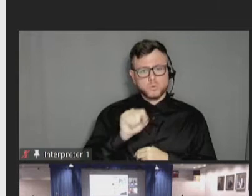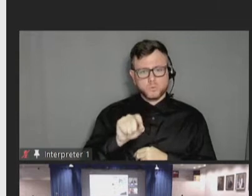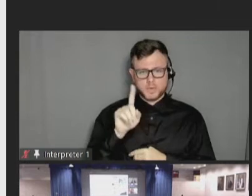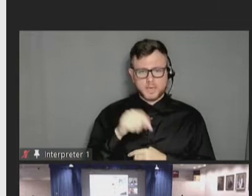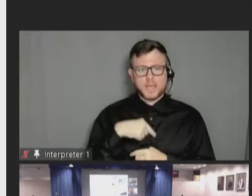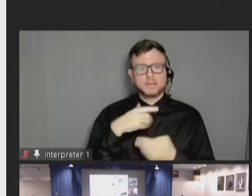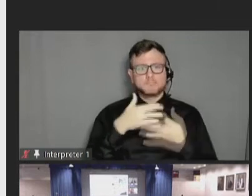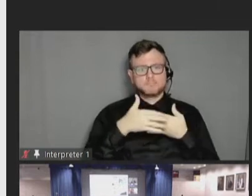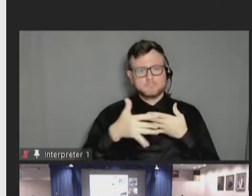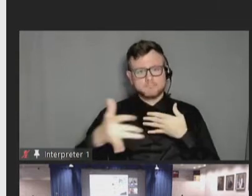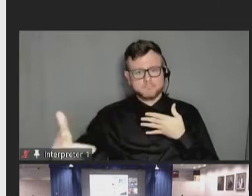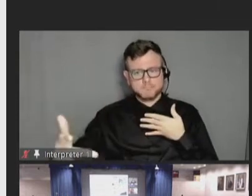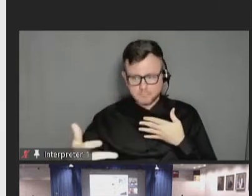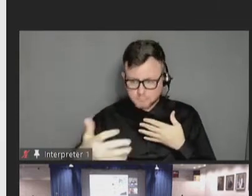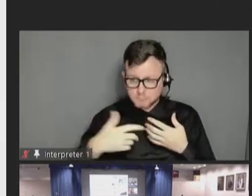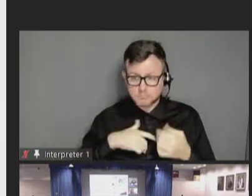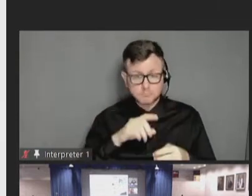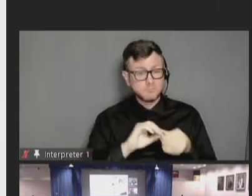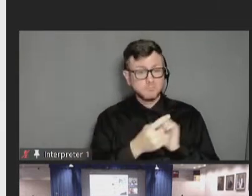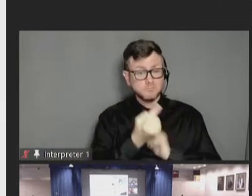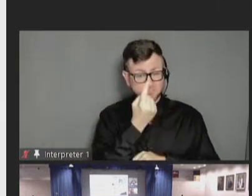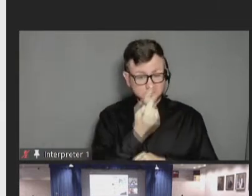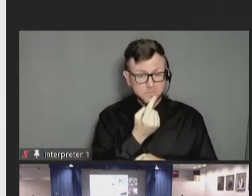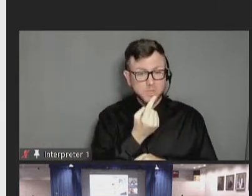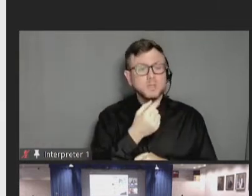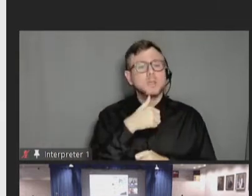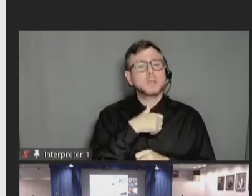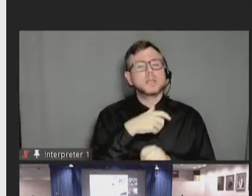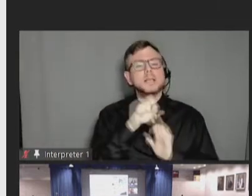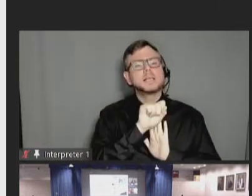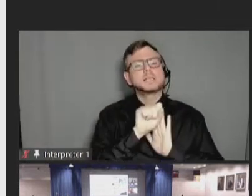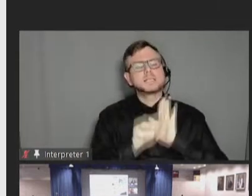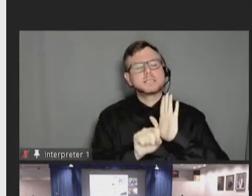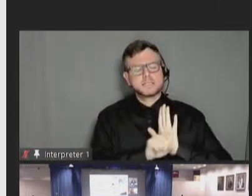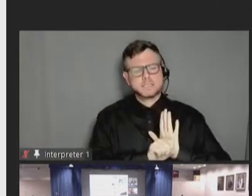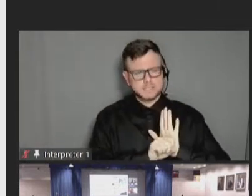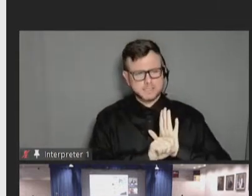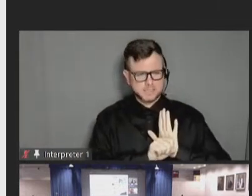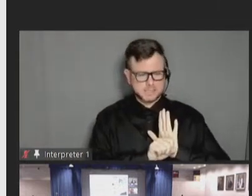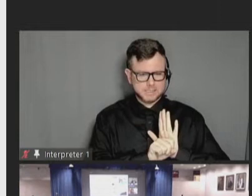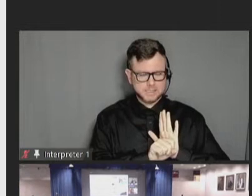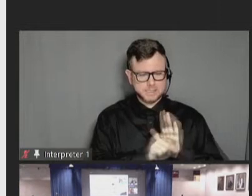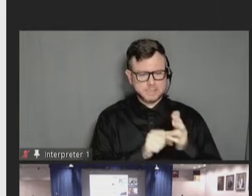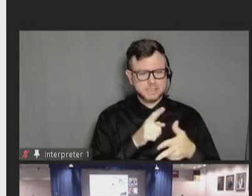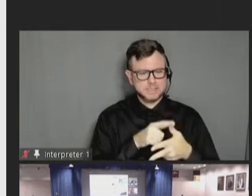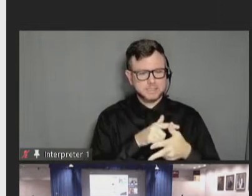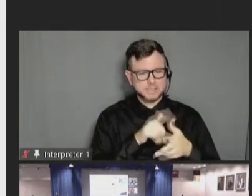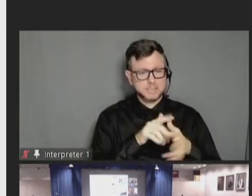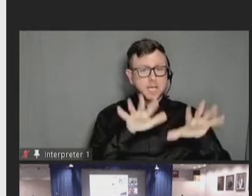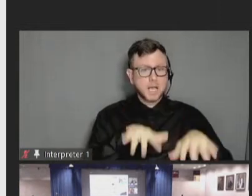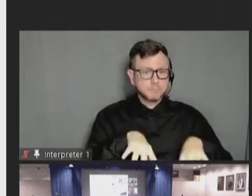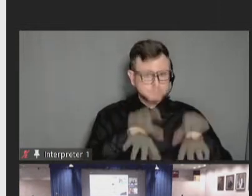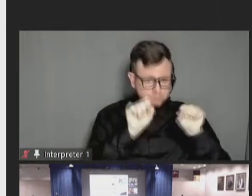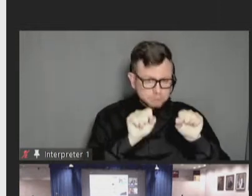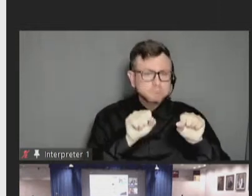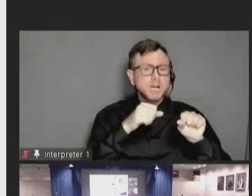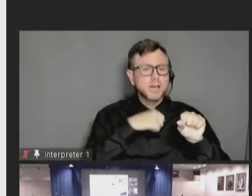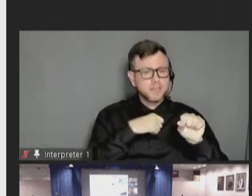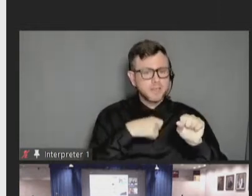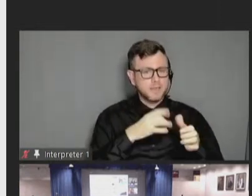Number one was to have states adopt the guidance that was provided by the